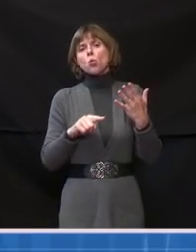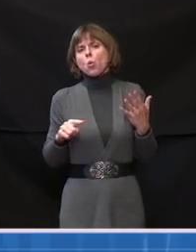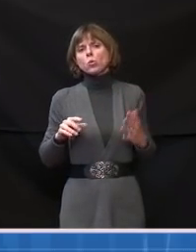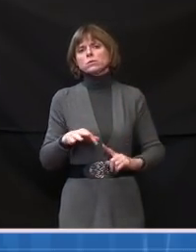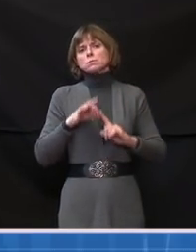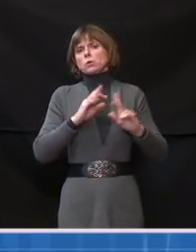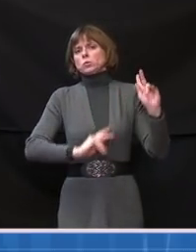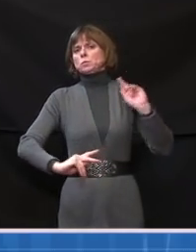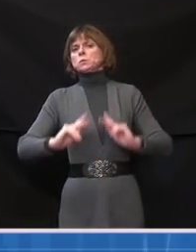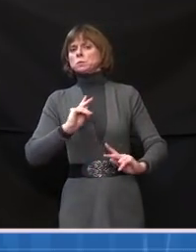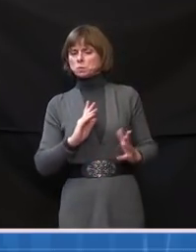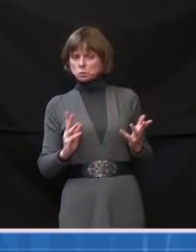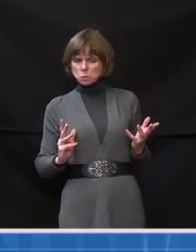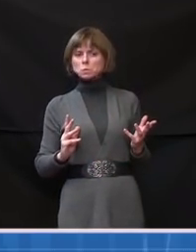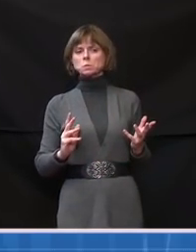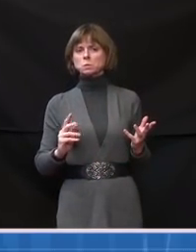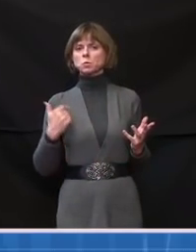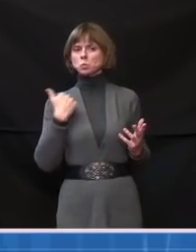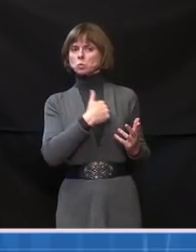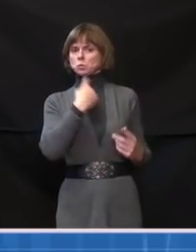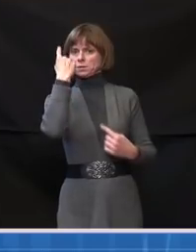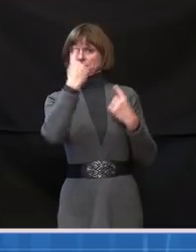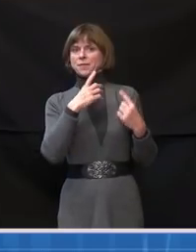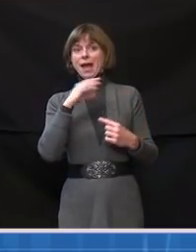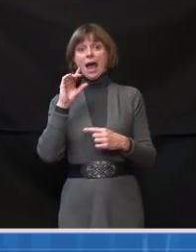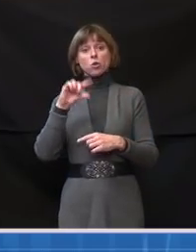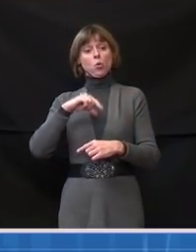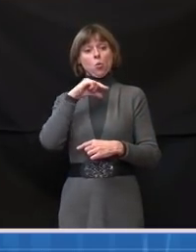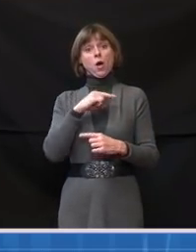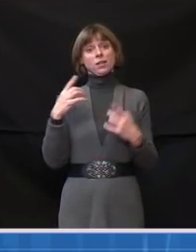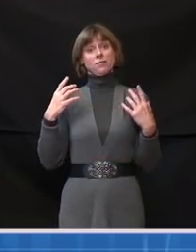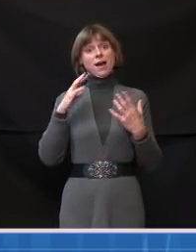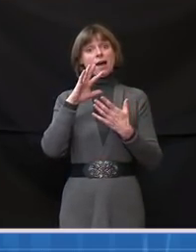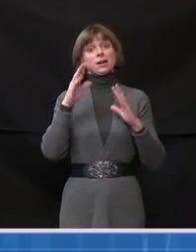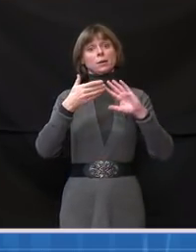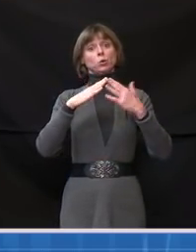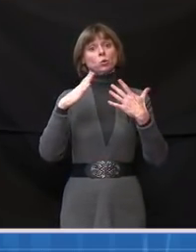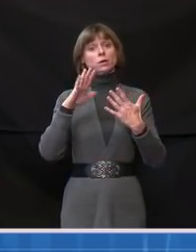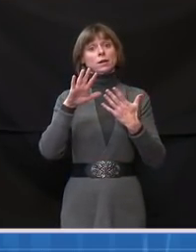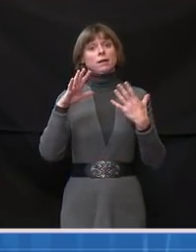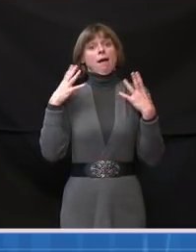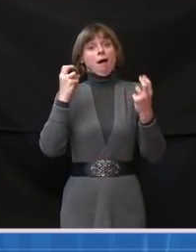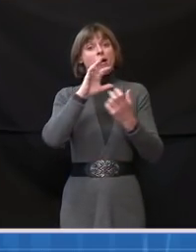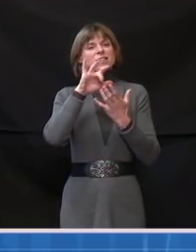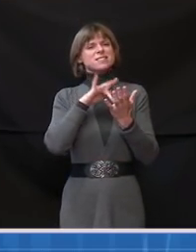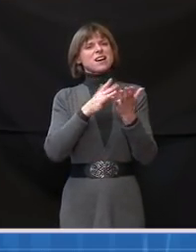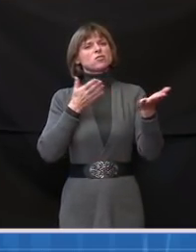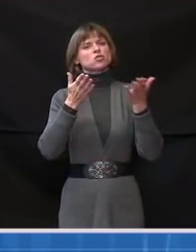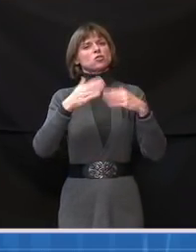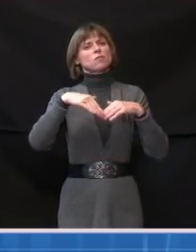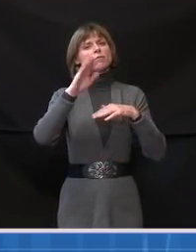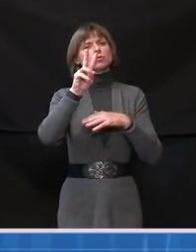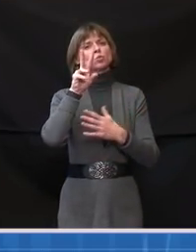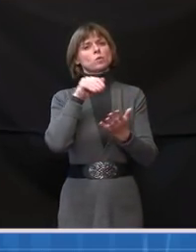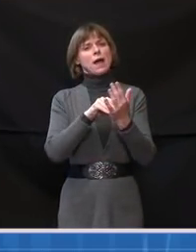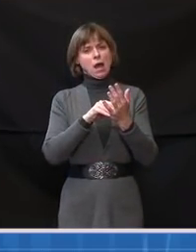also in our initial ramp-up really are ones that serve more than 2,000 individuals 65 and older